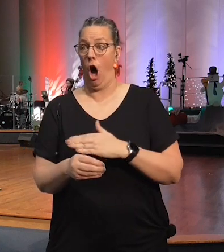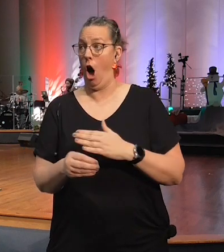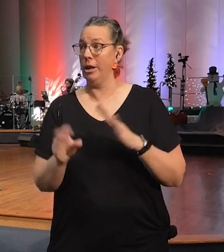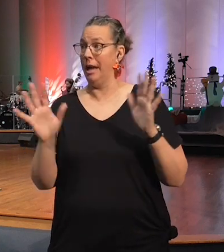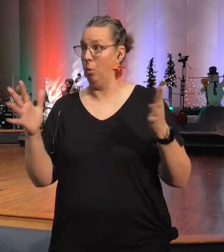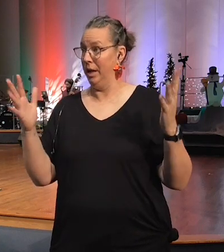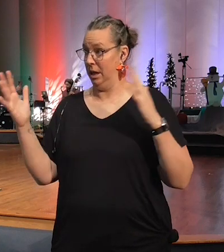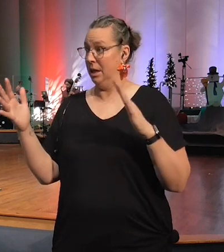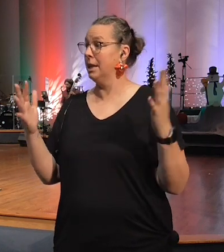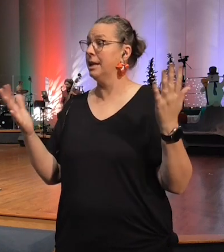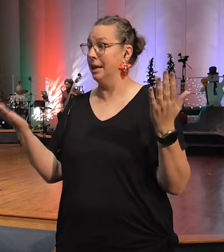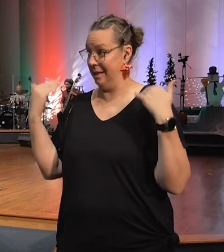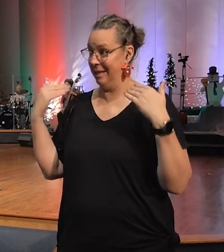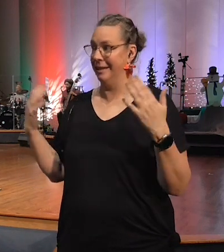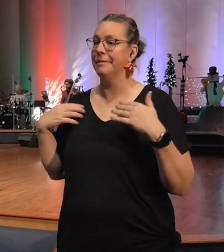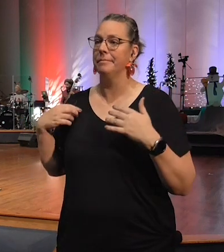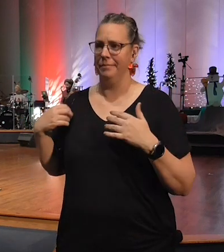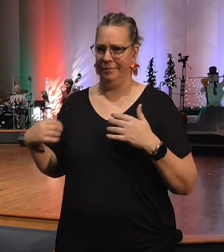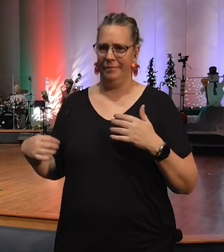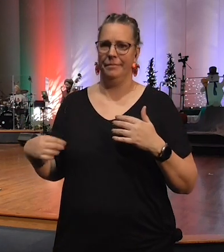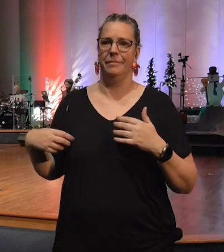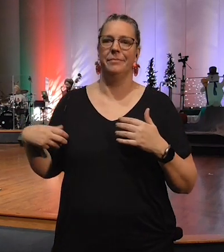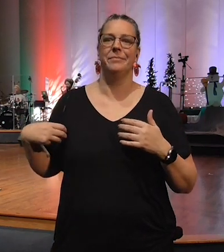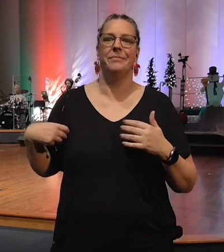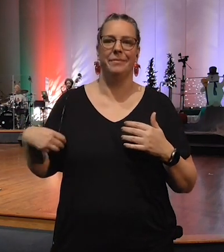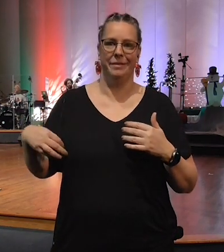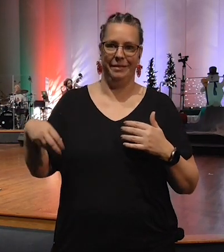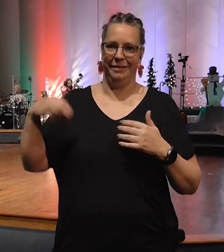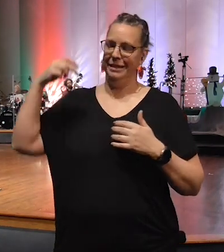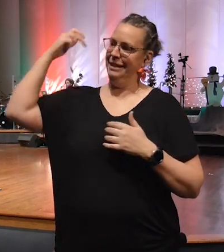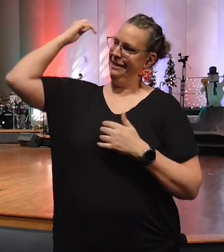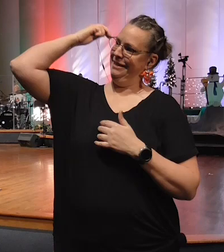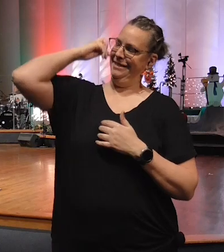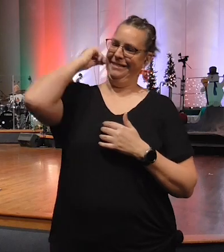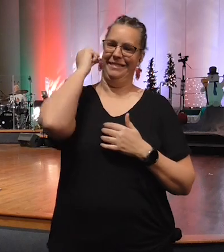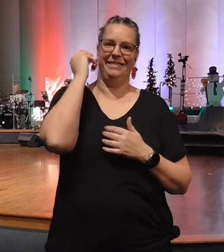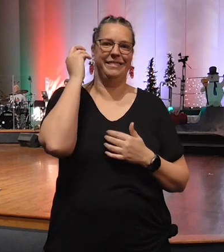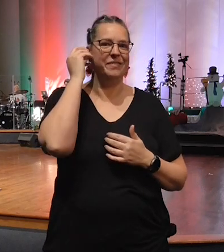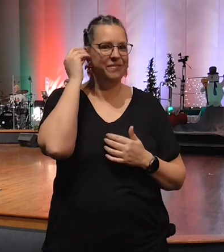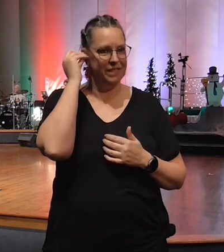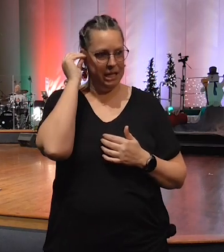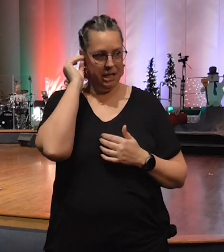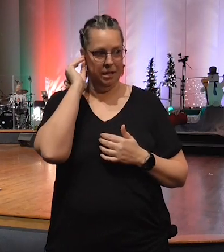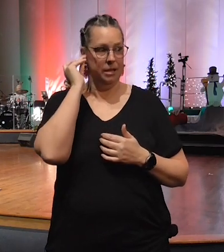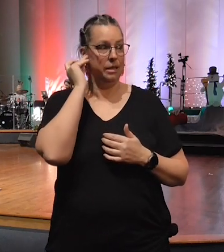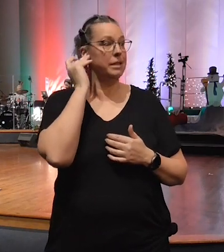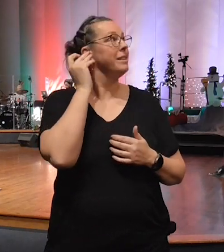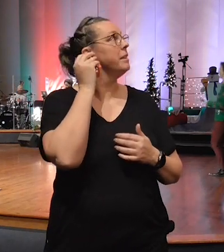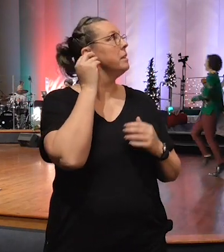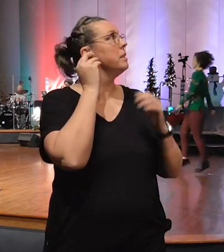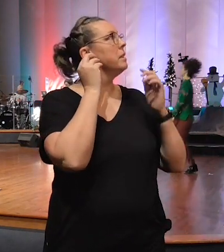we're going to see if our singer got one more song in them what do you think can you give them a hand bring them back out here let's hit it you